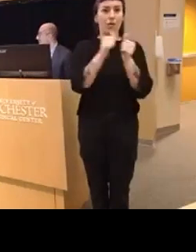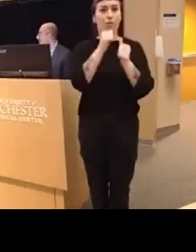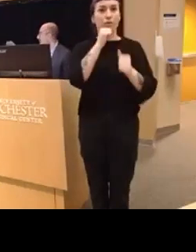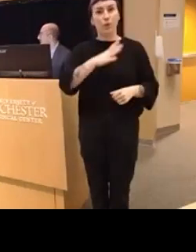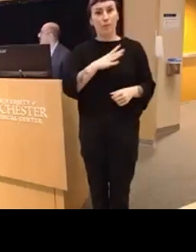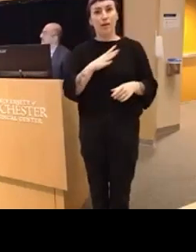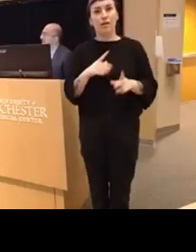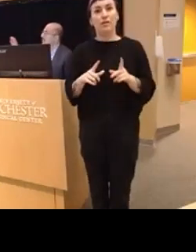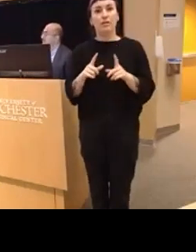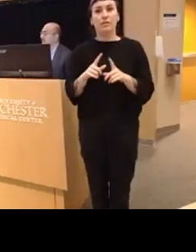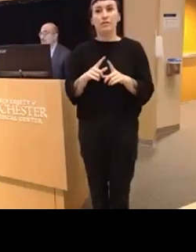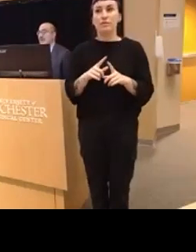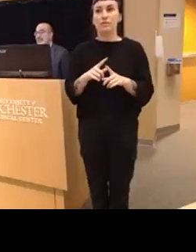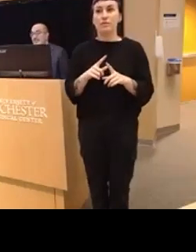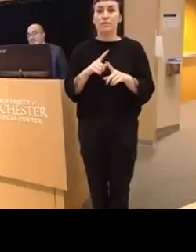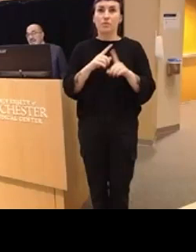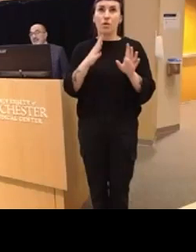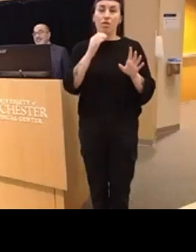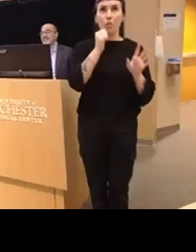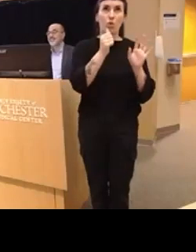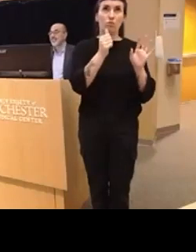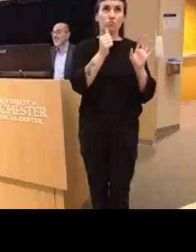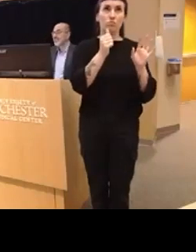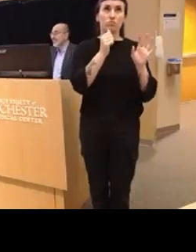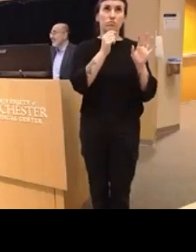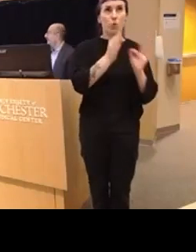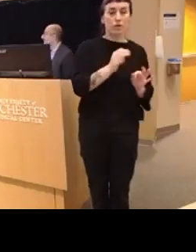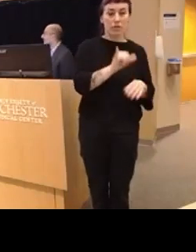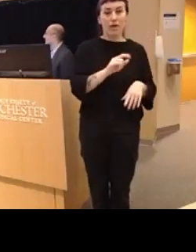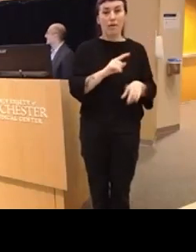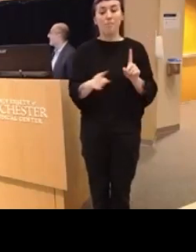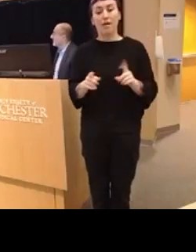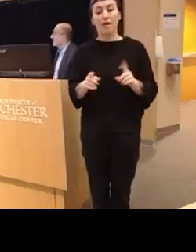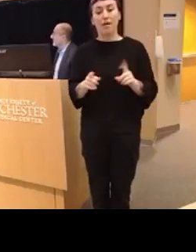these well I won't go there but but uh you know literally often that's what it comes down to is